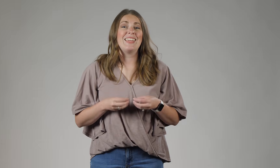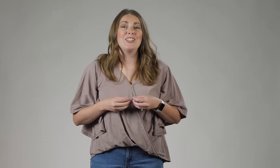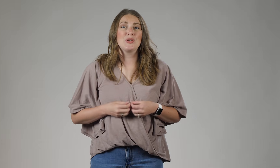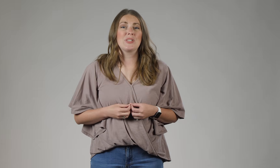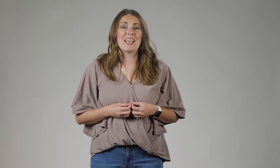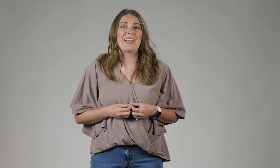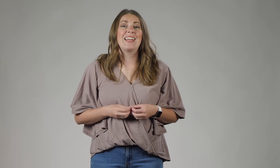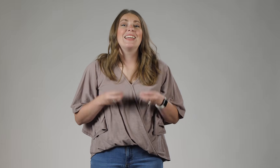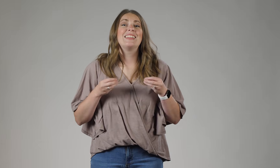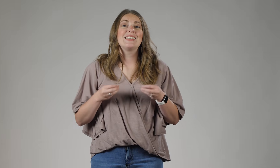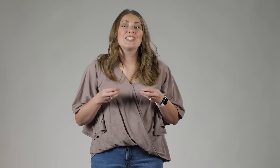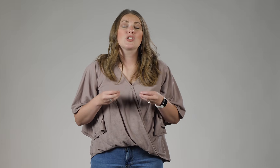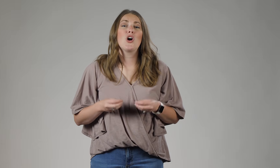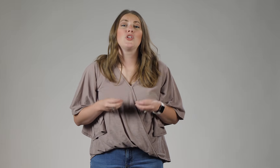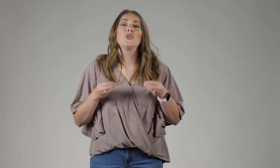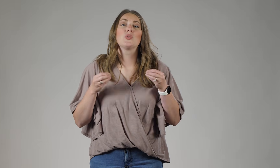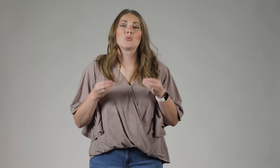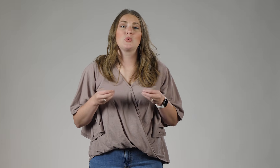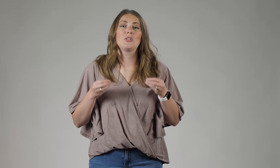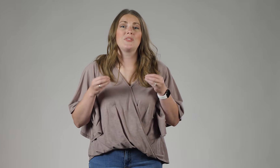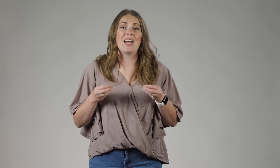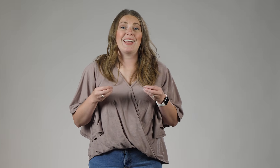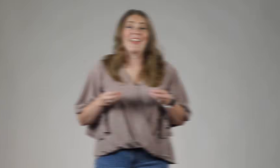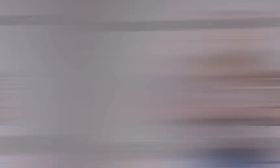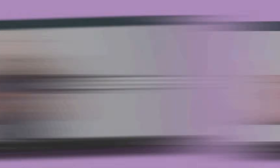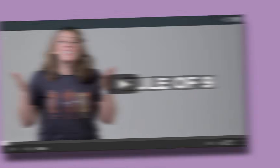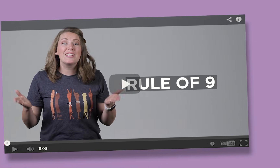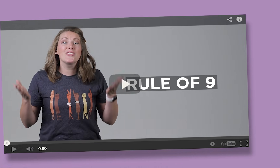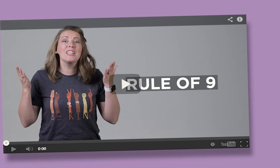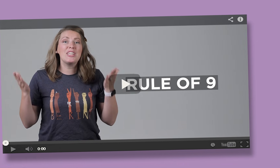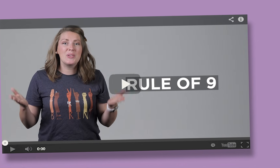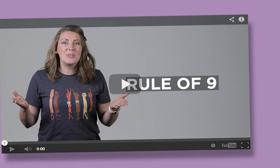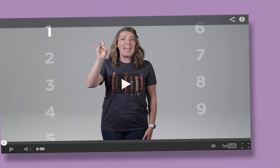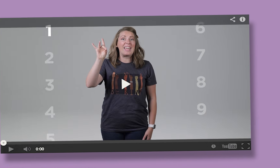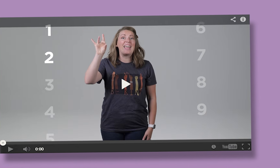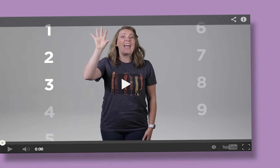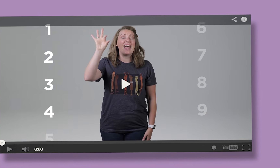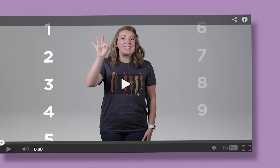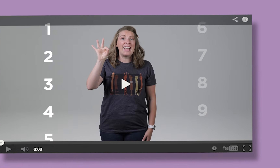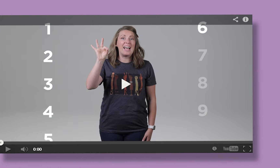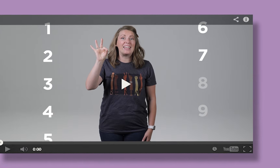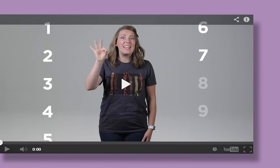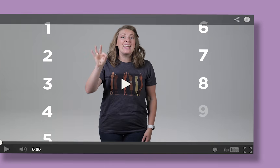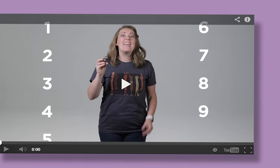into a sign this is called the rule of nine. Once you're done with this video you can check out that